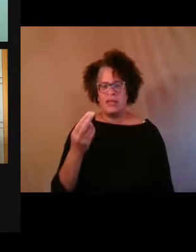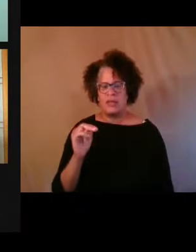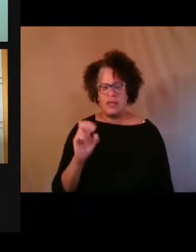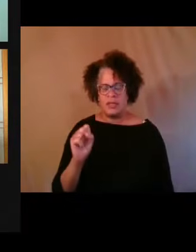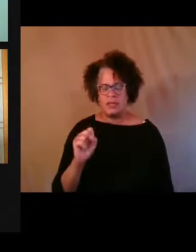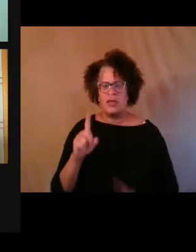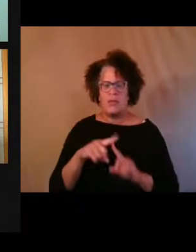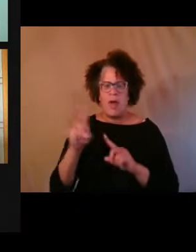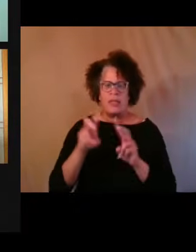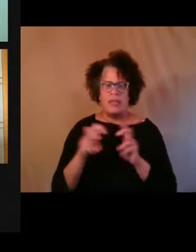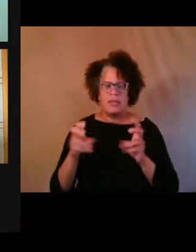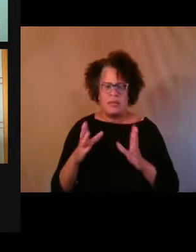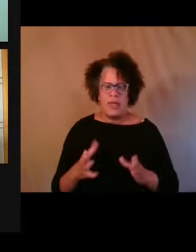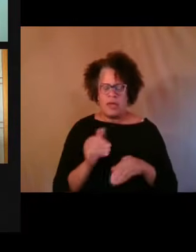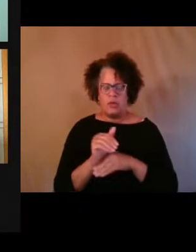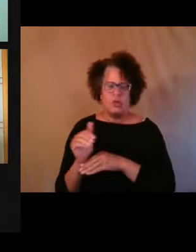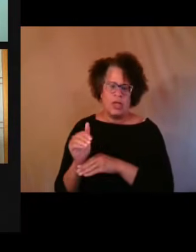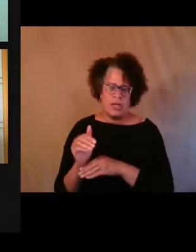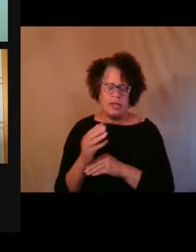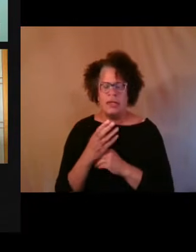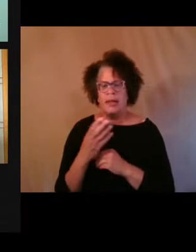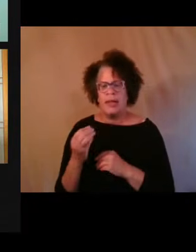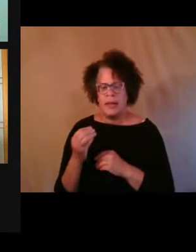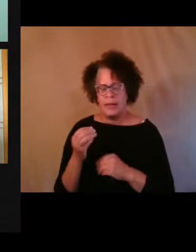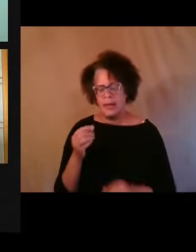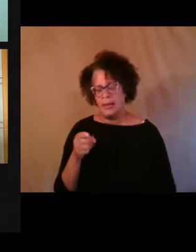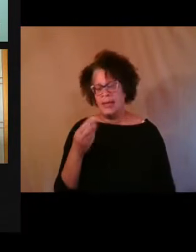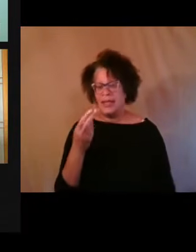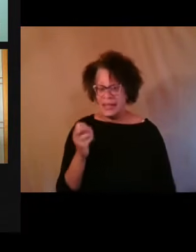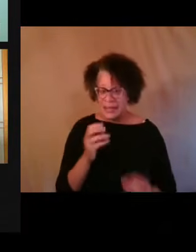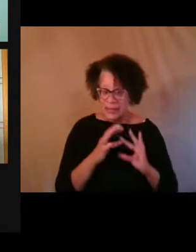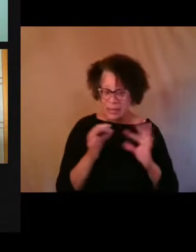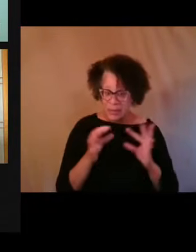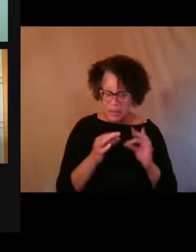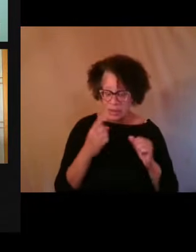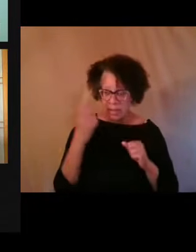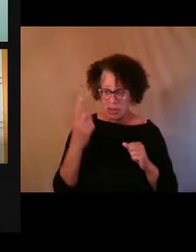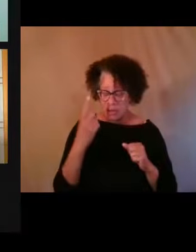and he said something to me that really struck me.